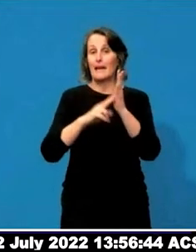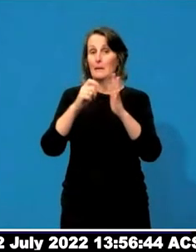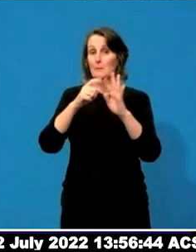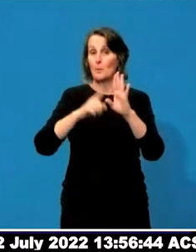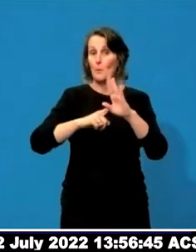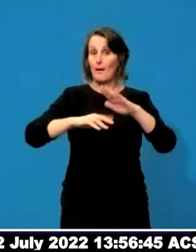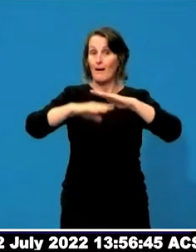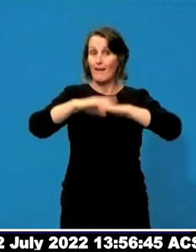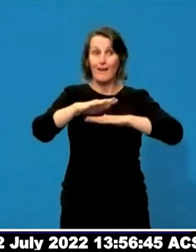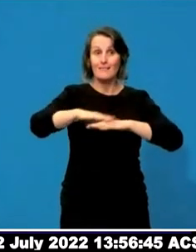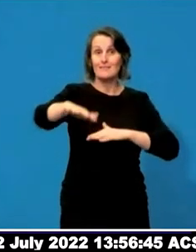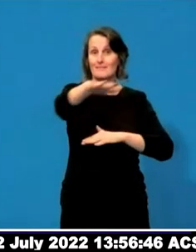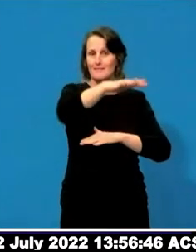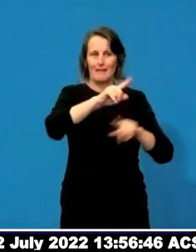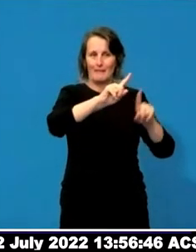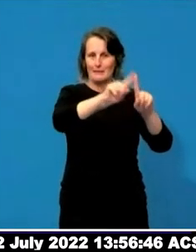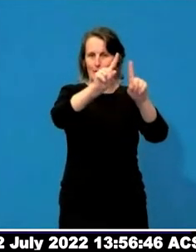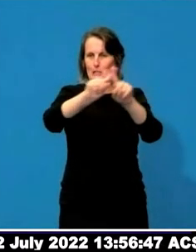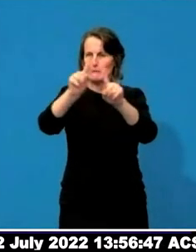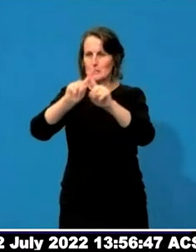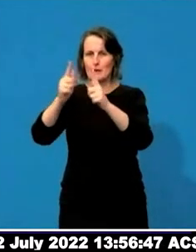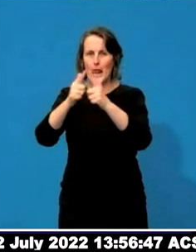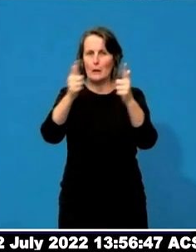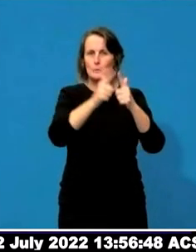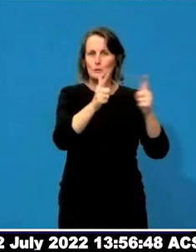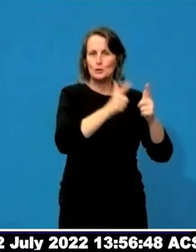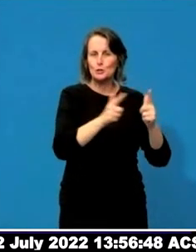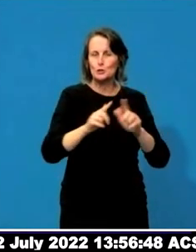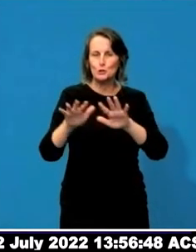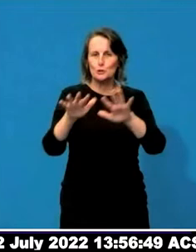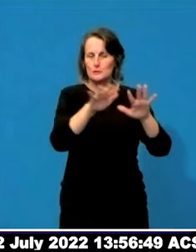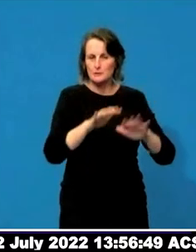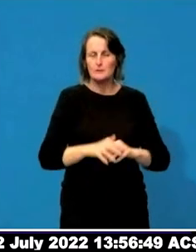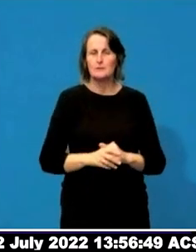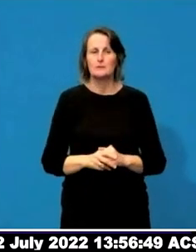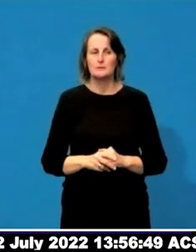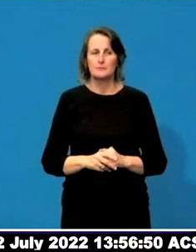Starts from going in to do the forms,